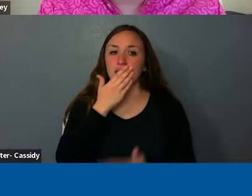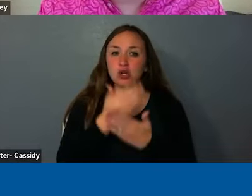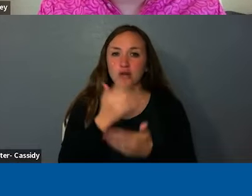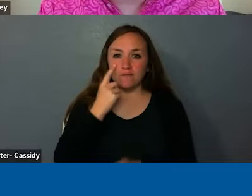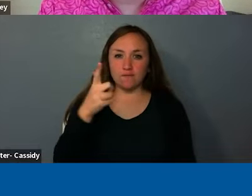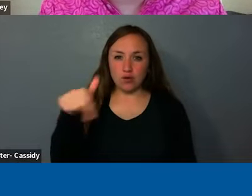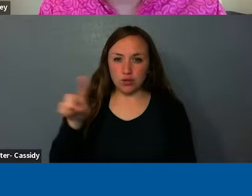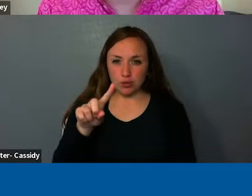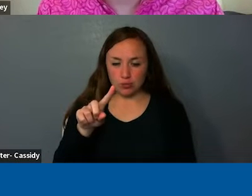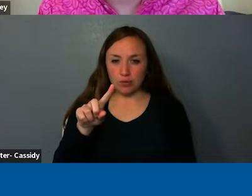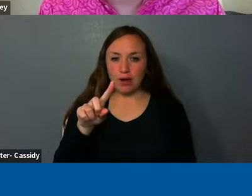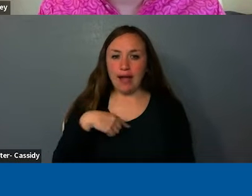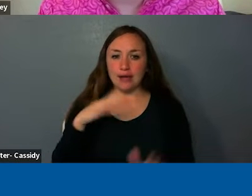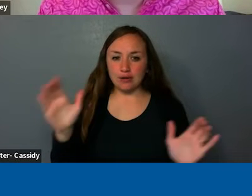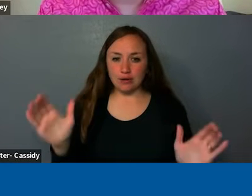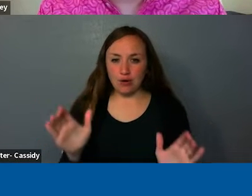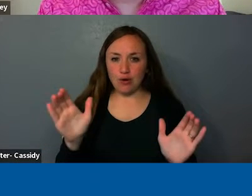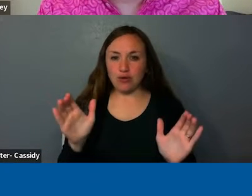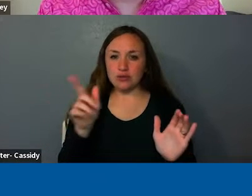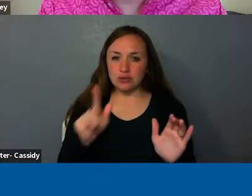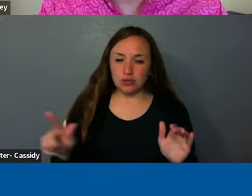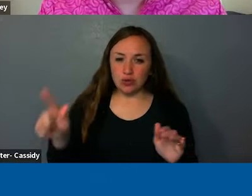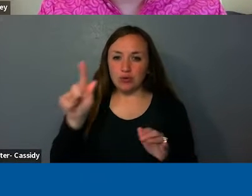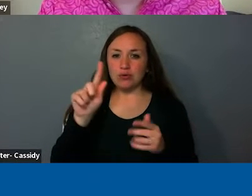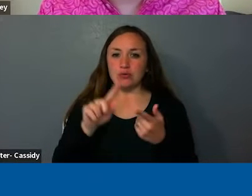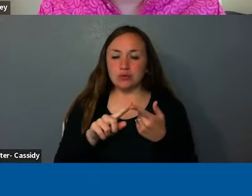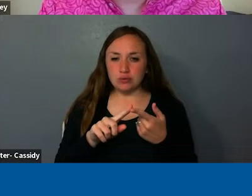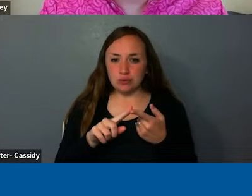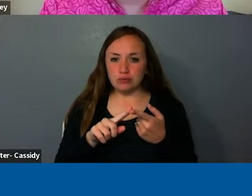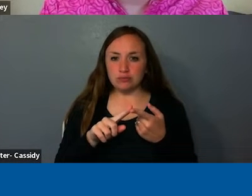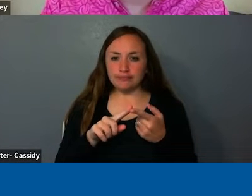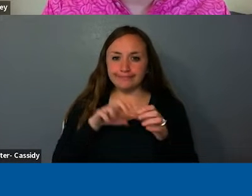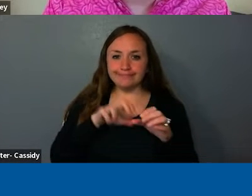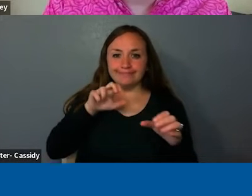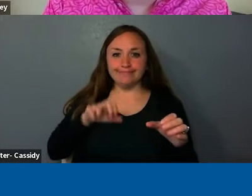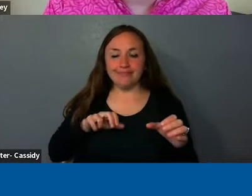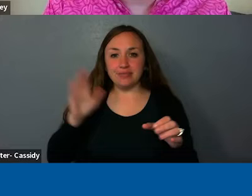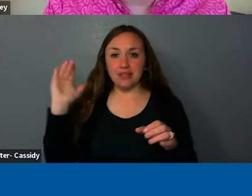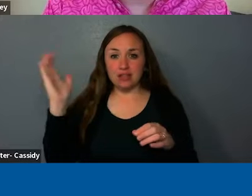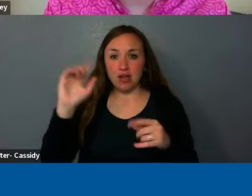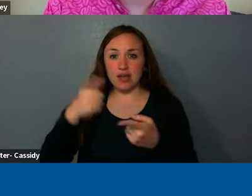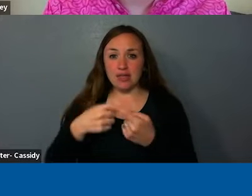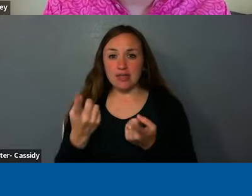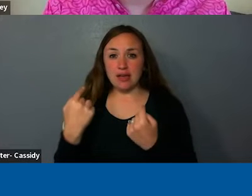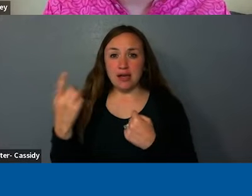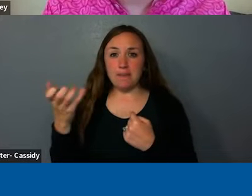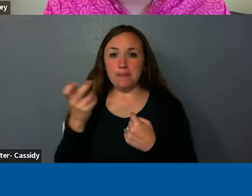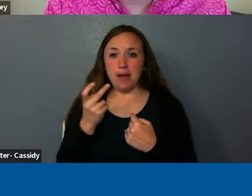you know, I encourage you to, you know, walk away from this talk and then come back for Rochelle at the top of the hour.